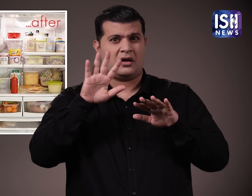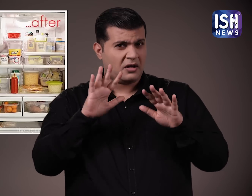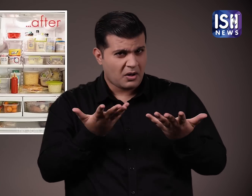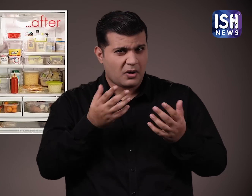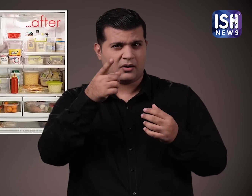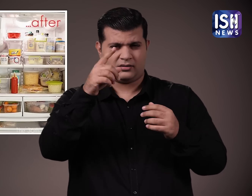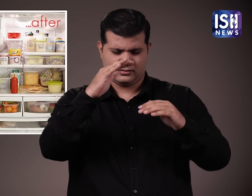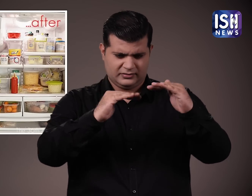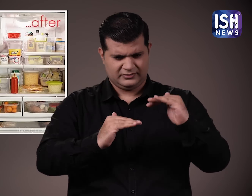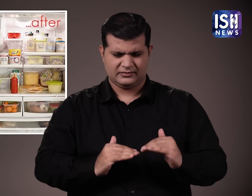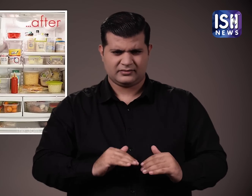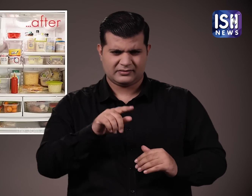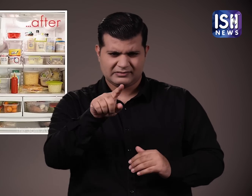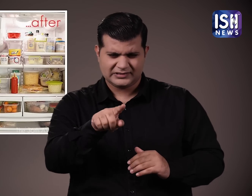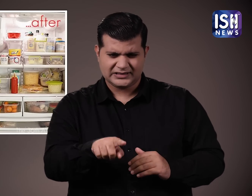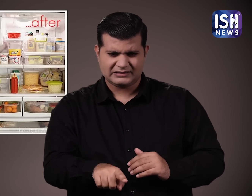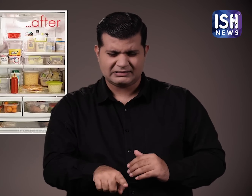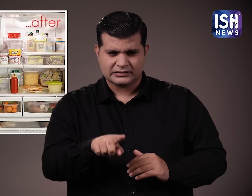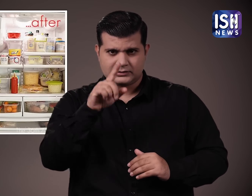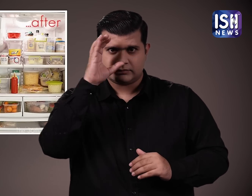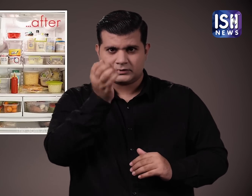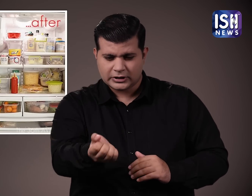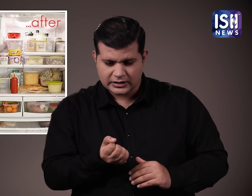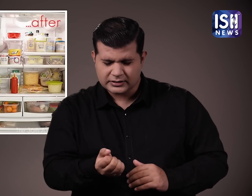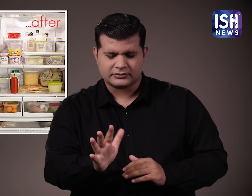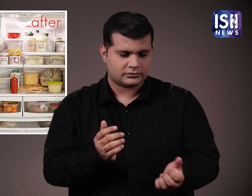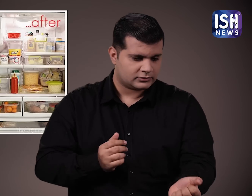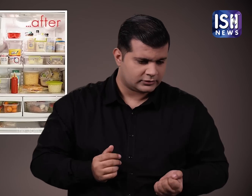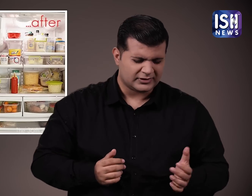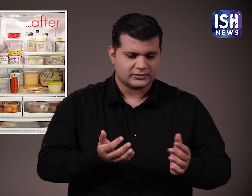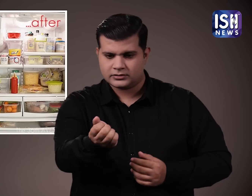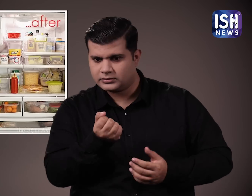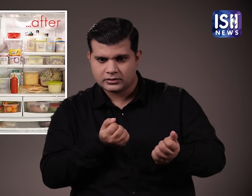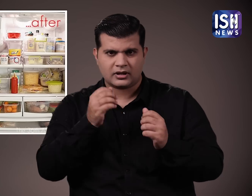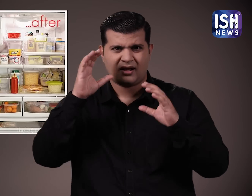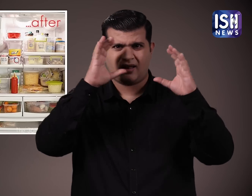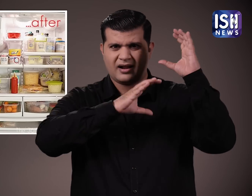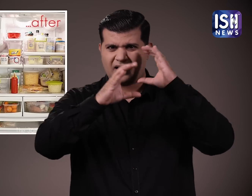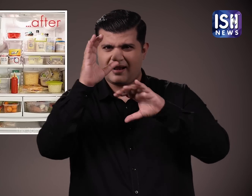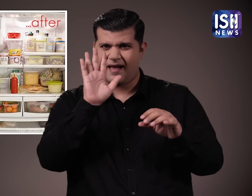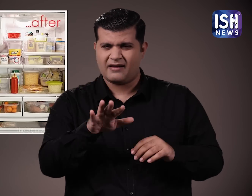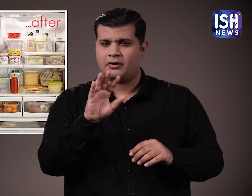After storing, incase you find yourself searching for something everywhere,